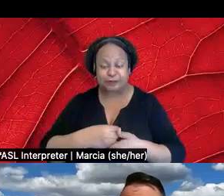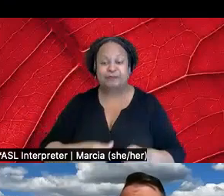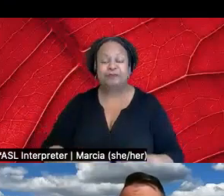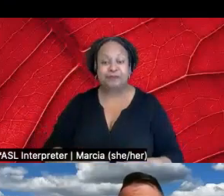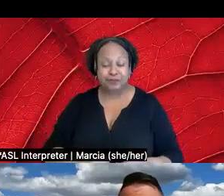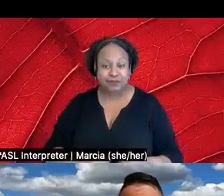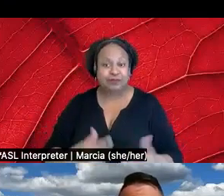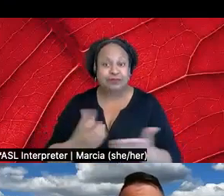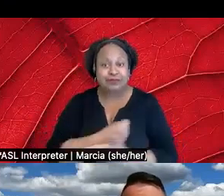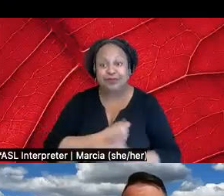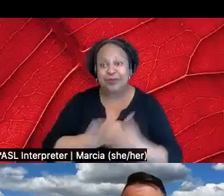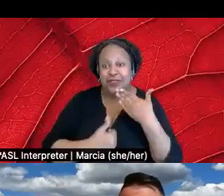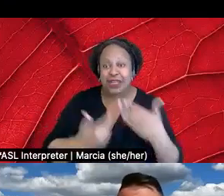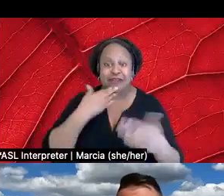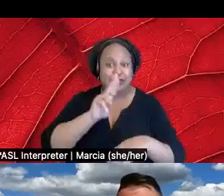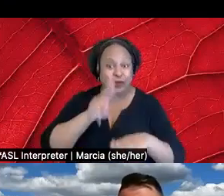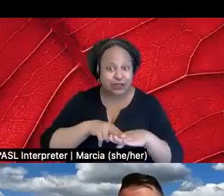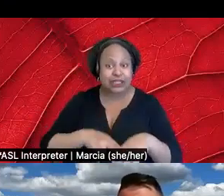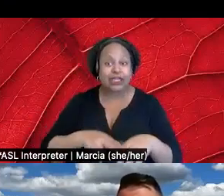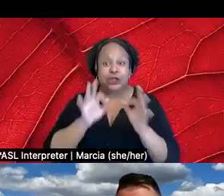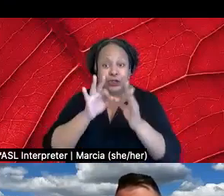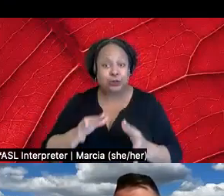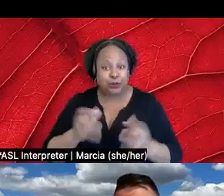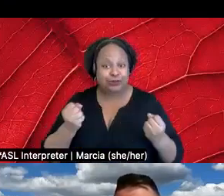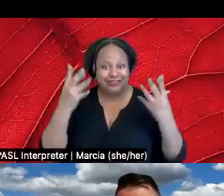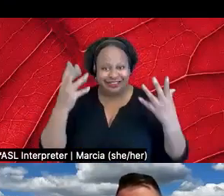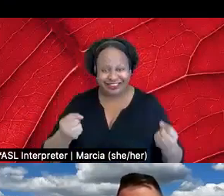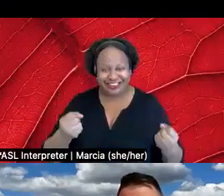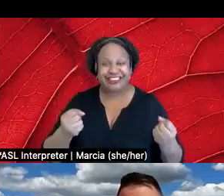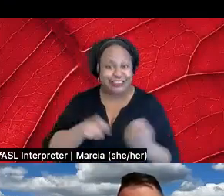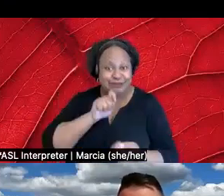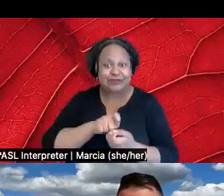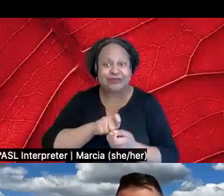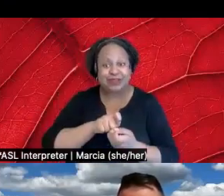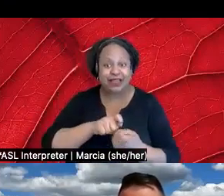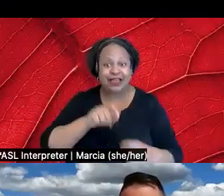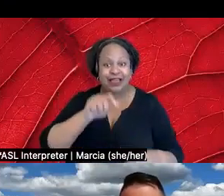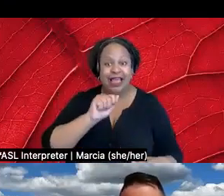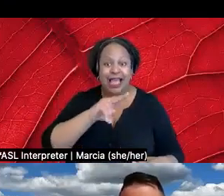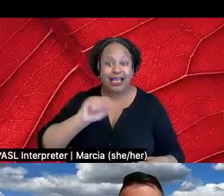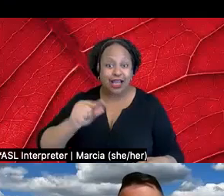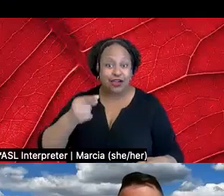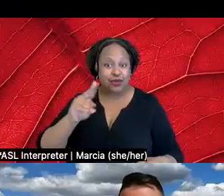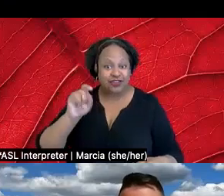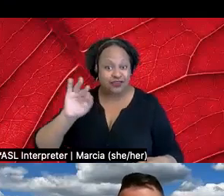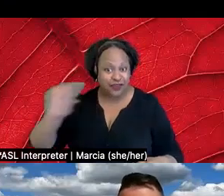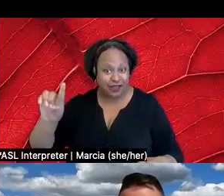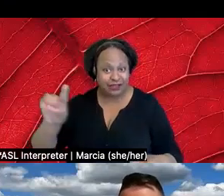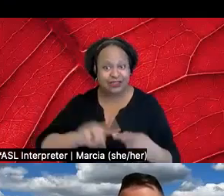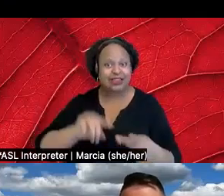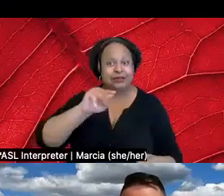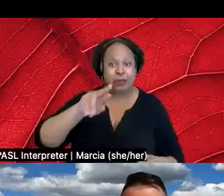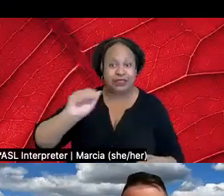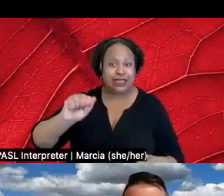I want to thank of course as well our sign language interpreters specifically in a ground felt and Marcia Adolphi Martins,